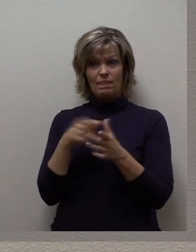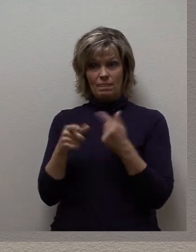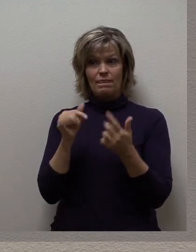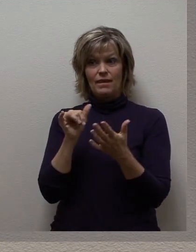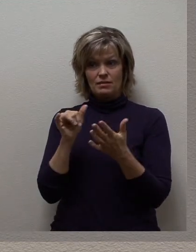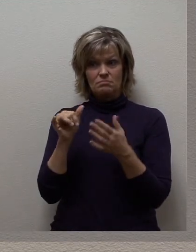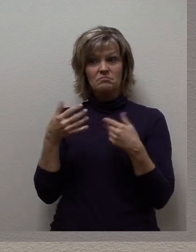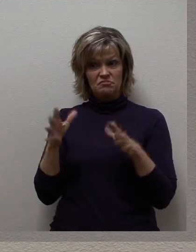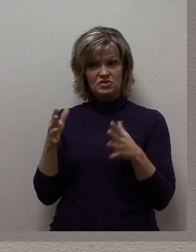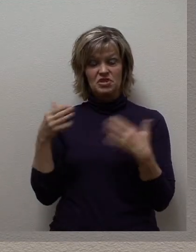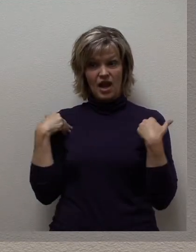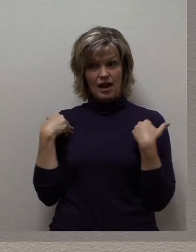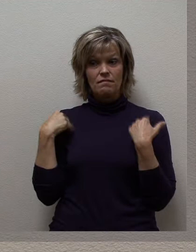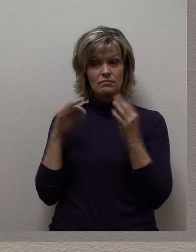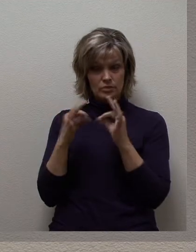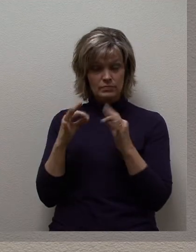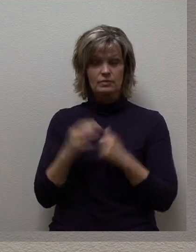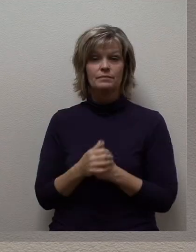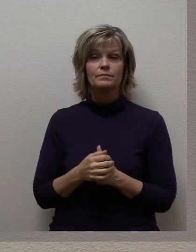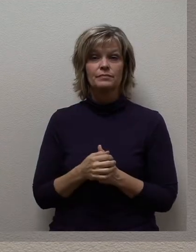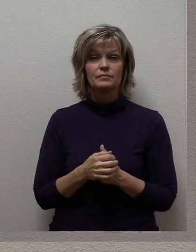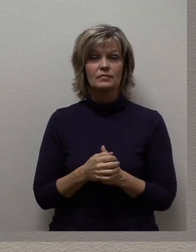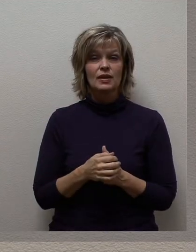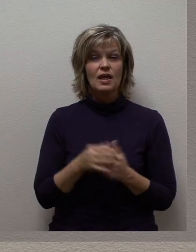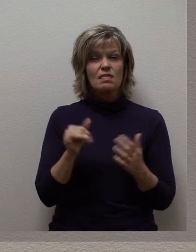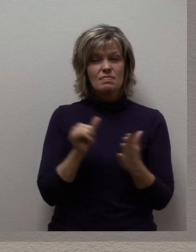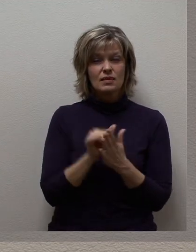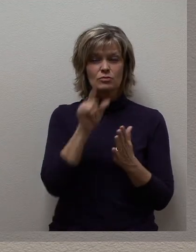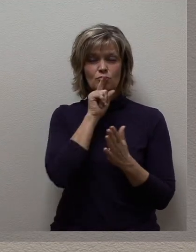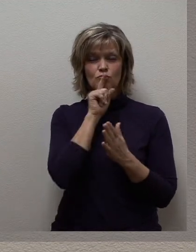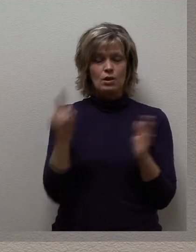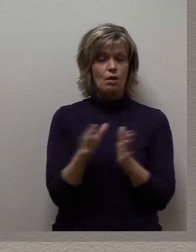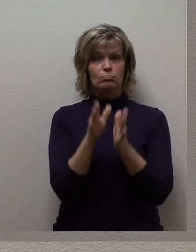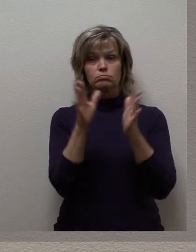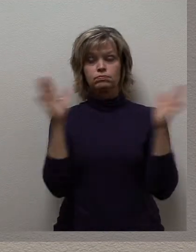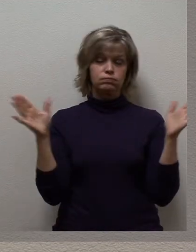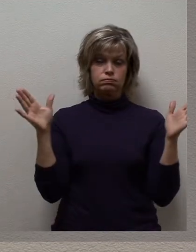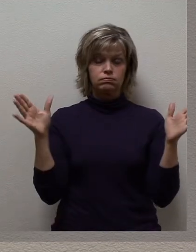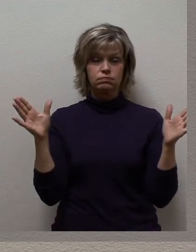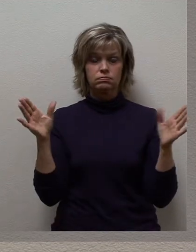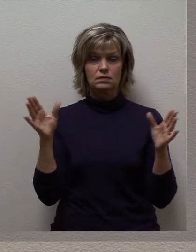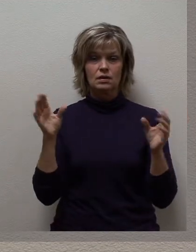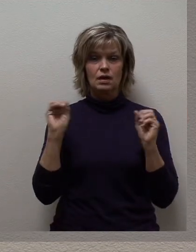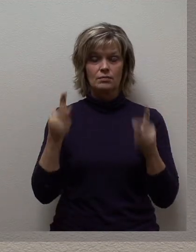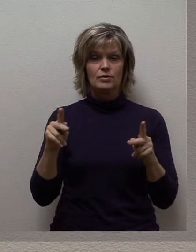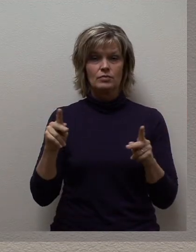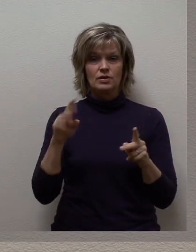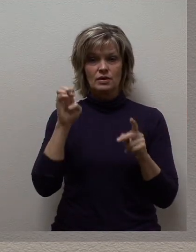and that person be there. So I feel that this has been a huge opportunity educationally